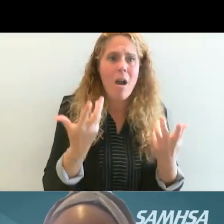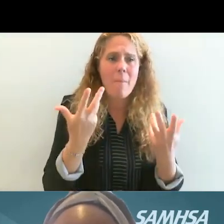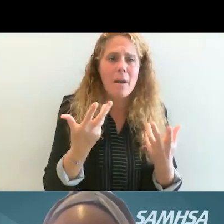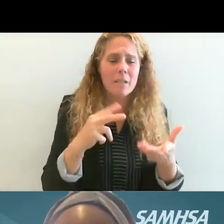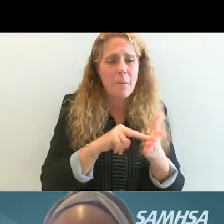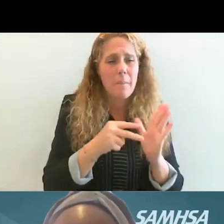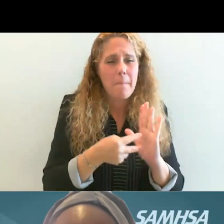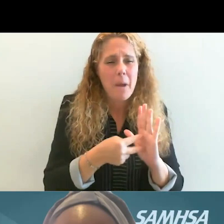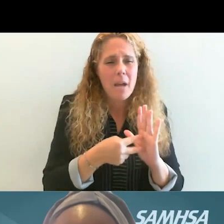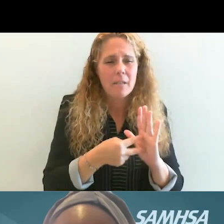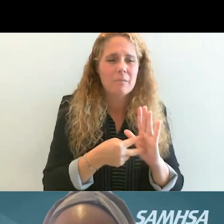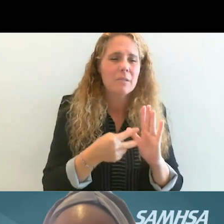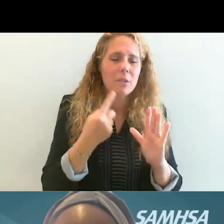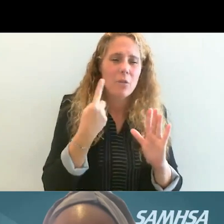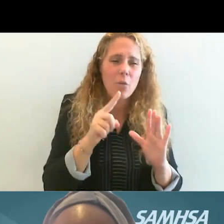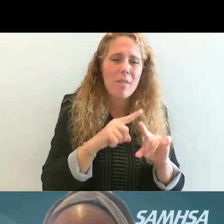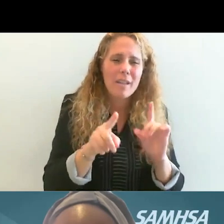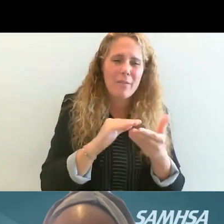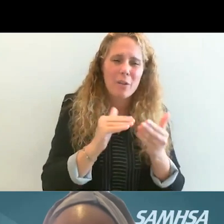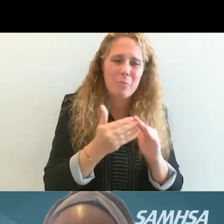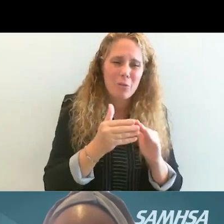TO DIFFERENT COMMUNITIES THAT SAMHSA HAS VISITED IT.